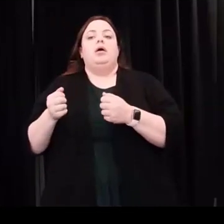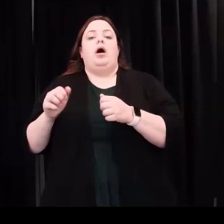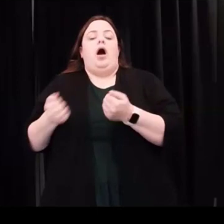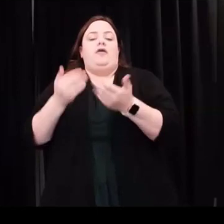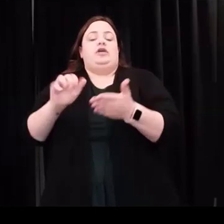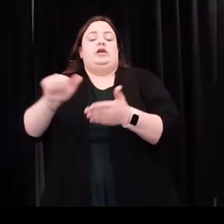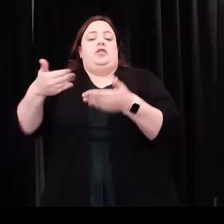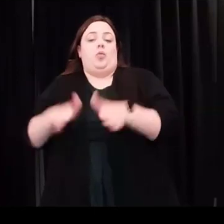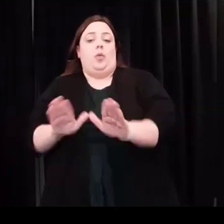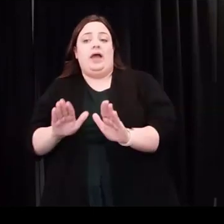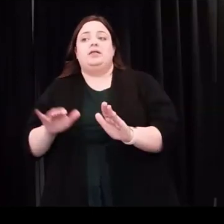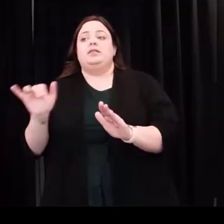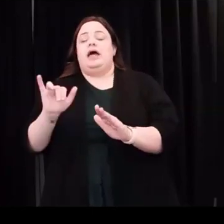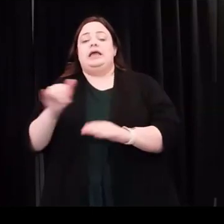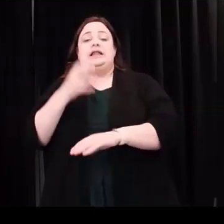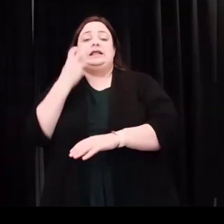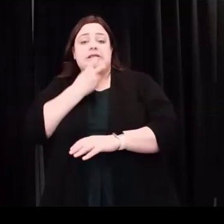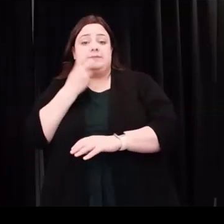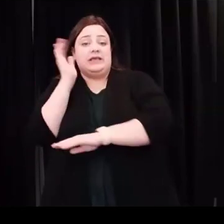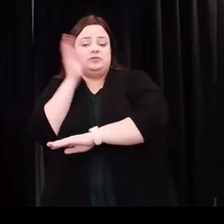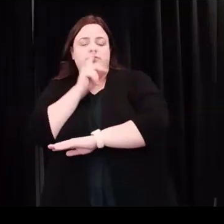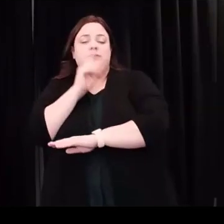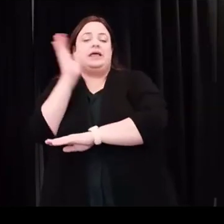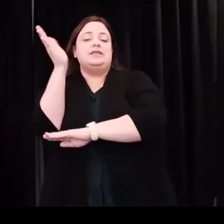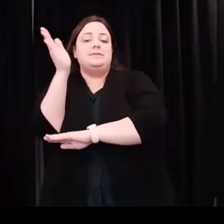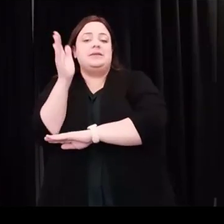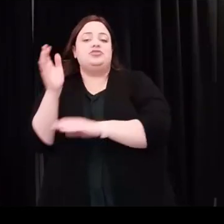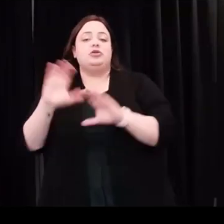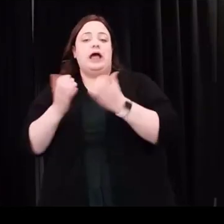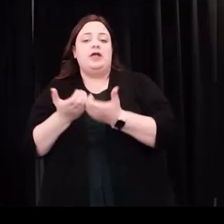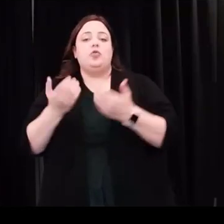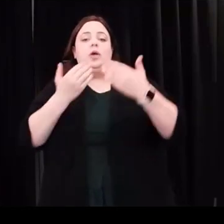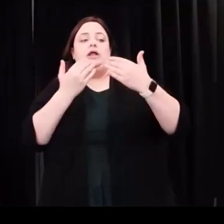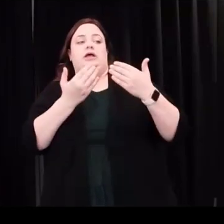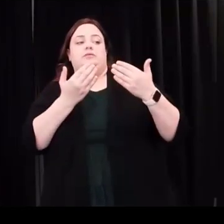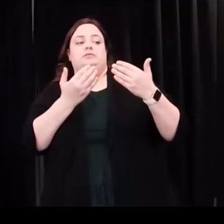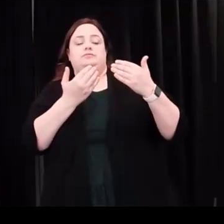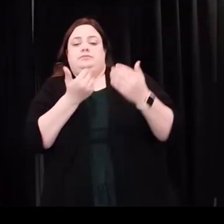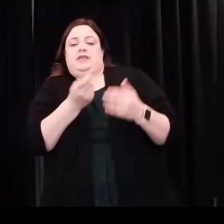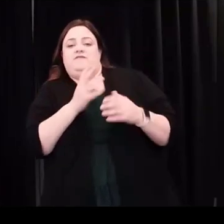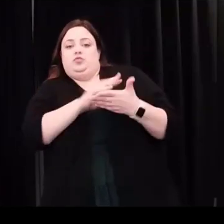particularly like in a speech class. Or a limited audience might be good. Yes, here.